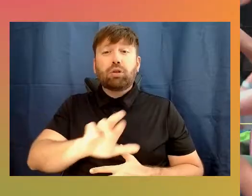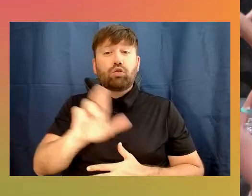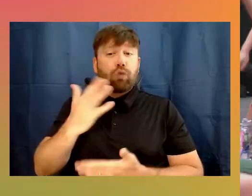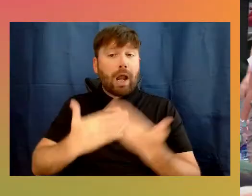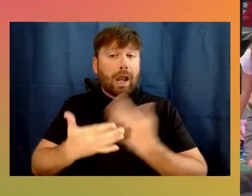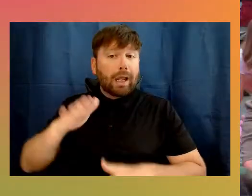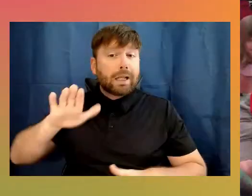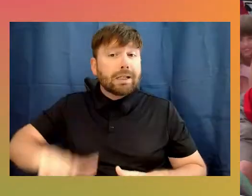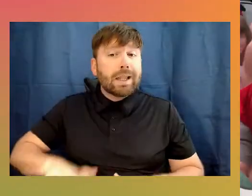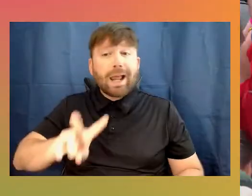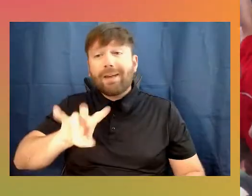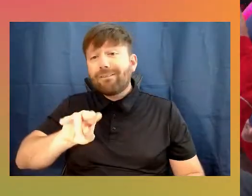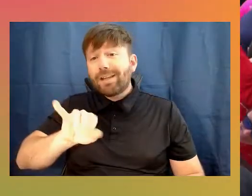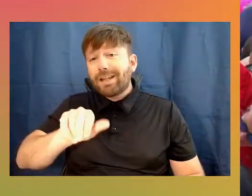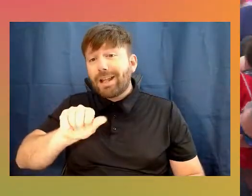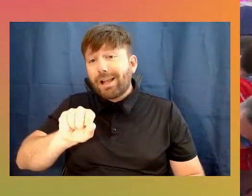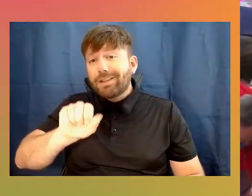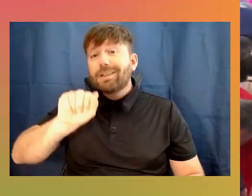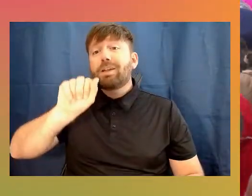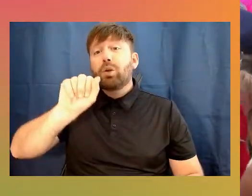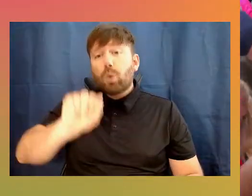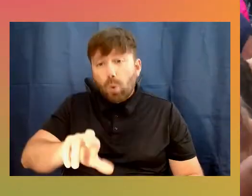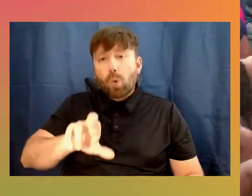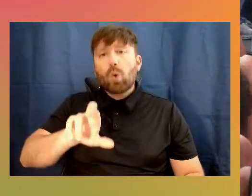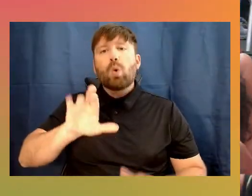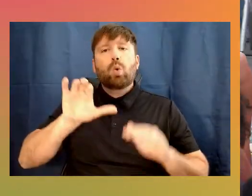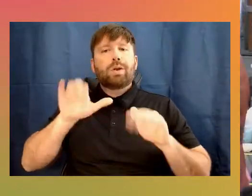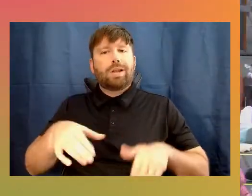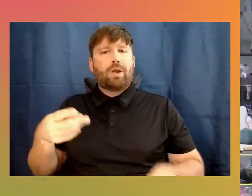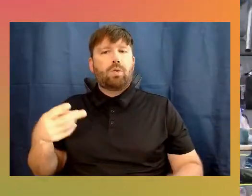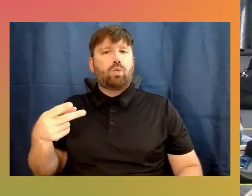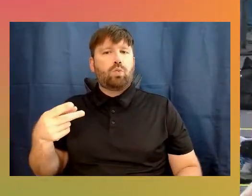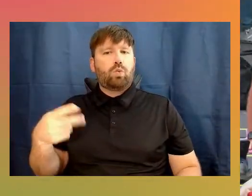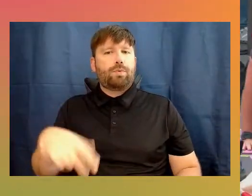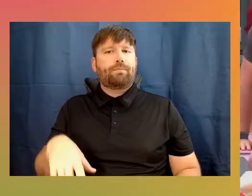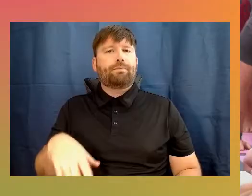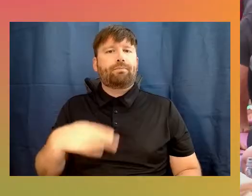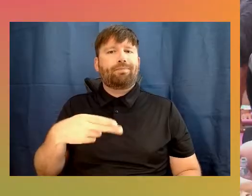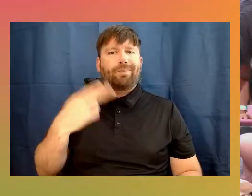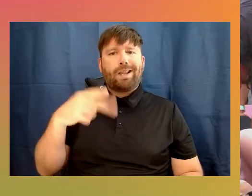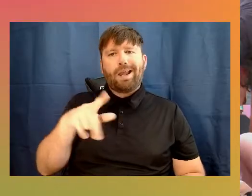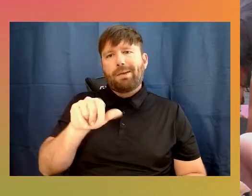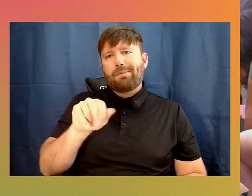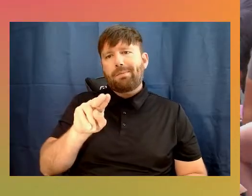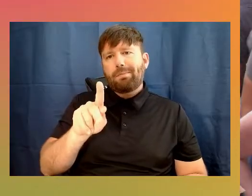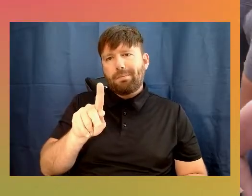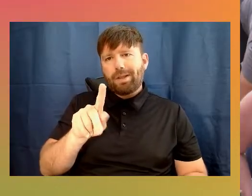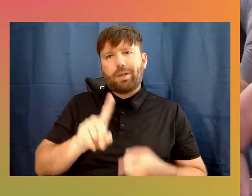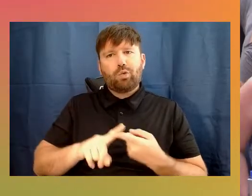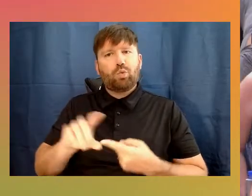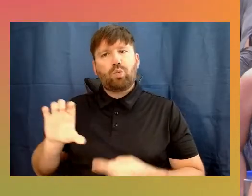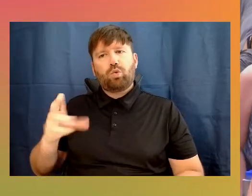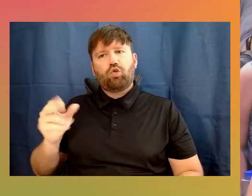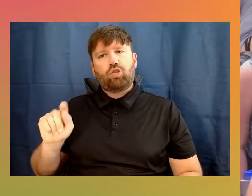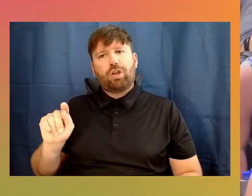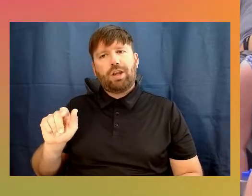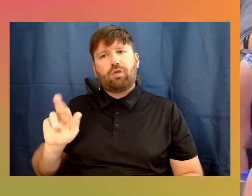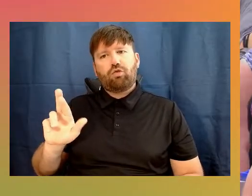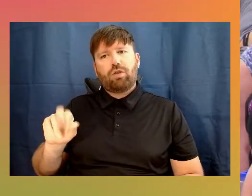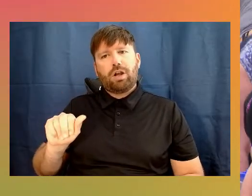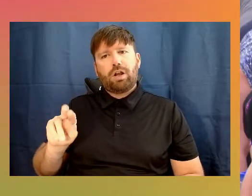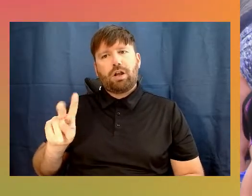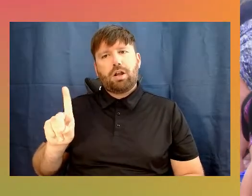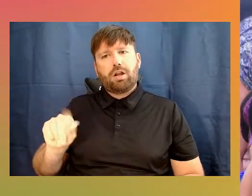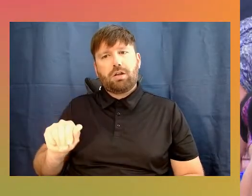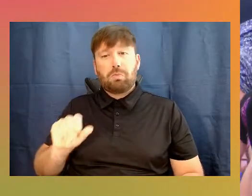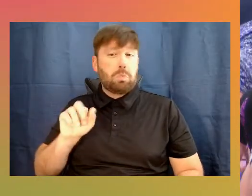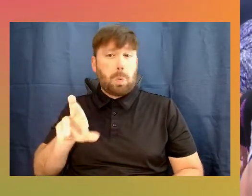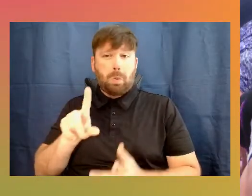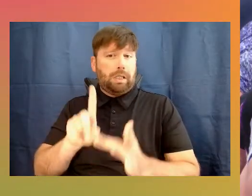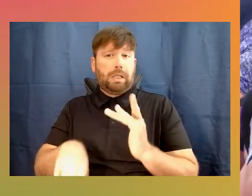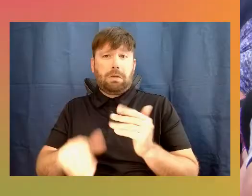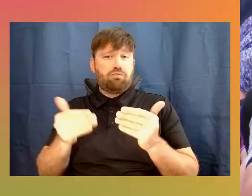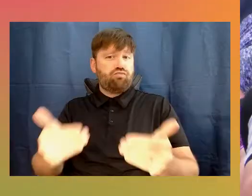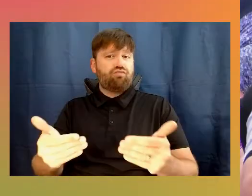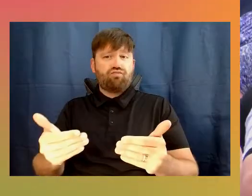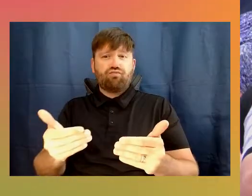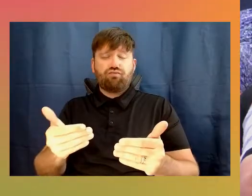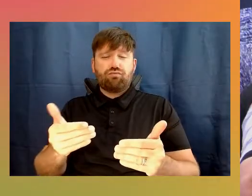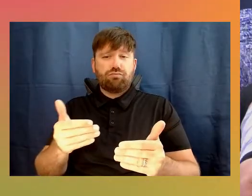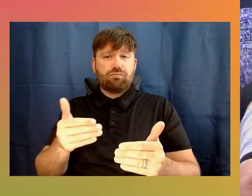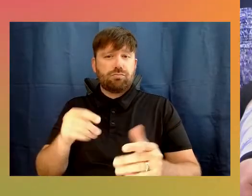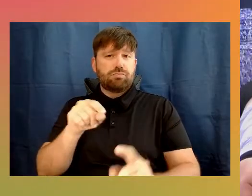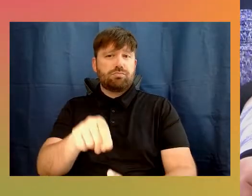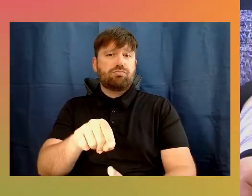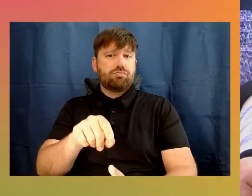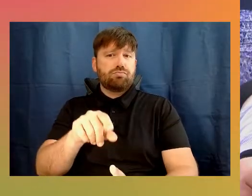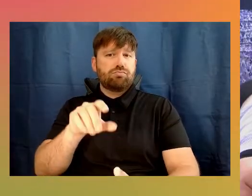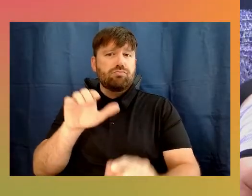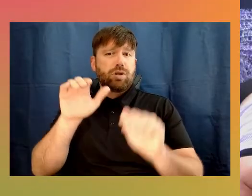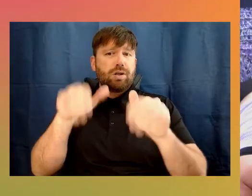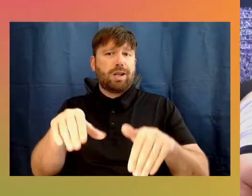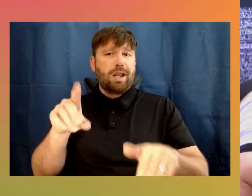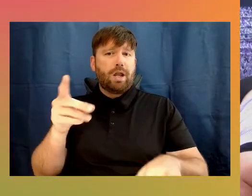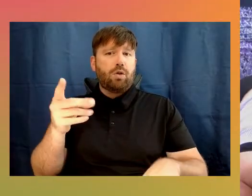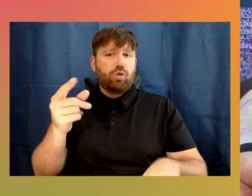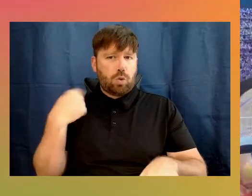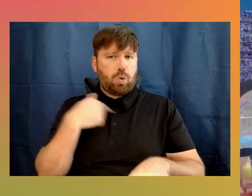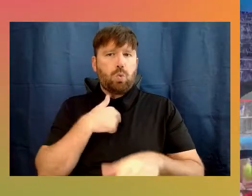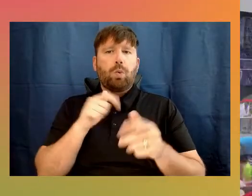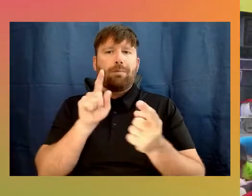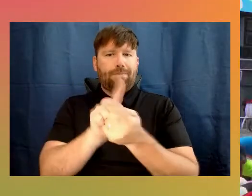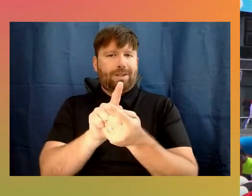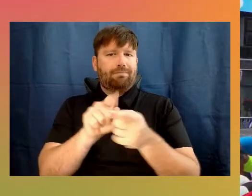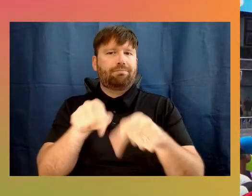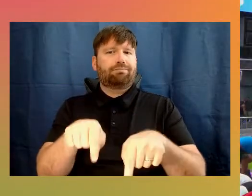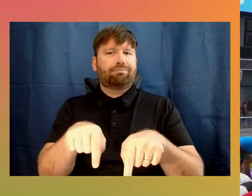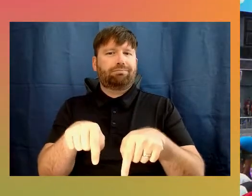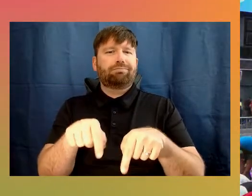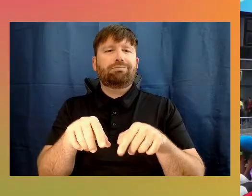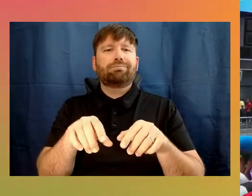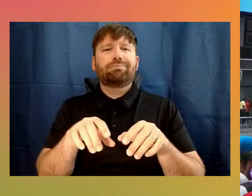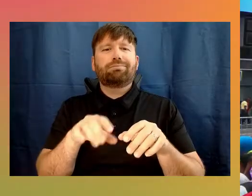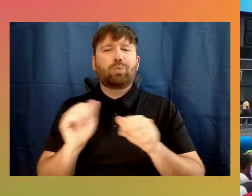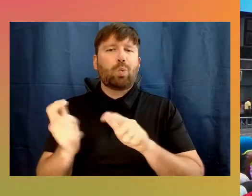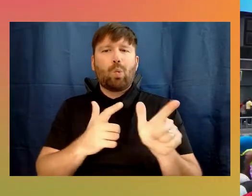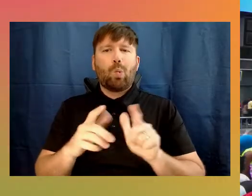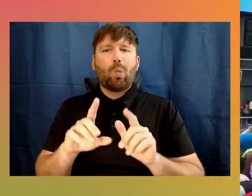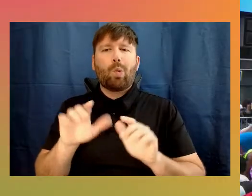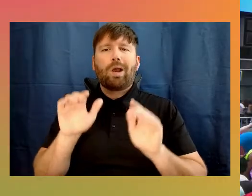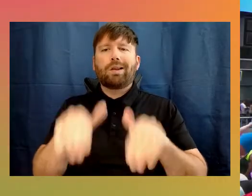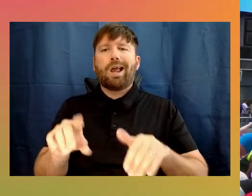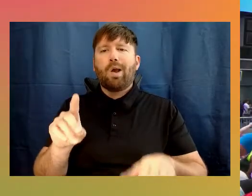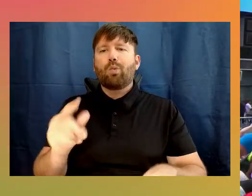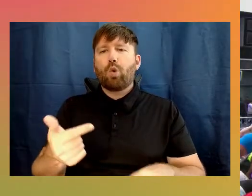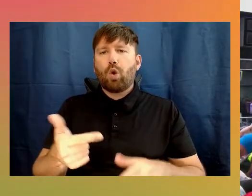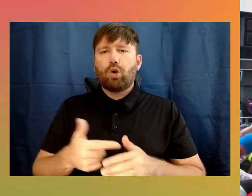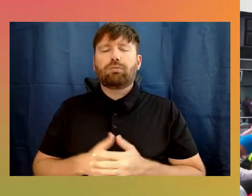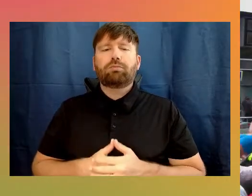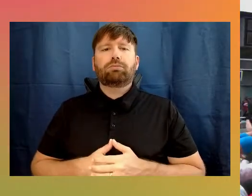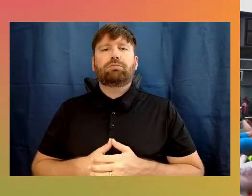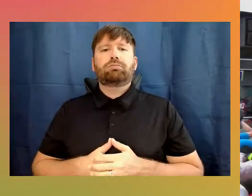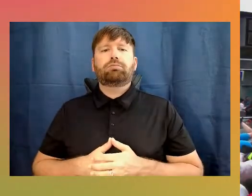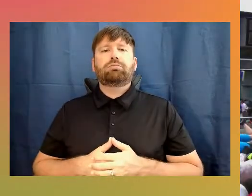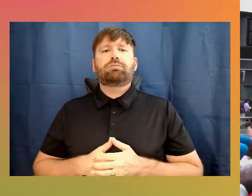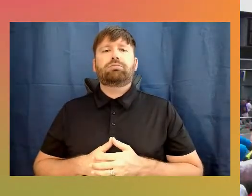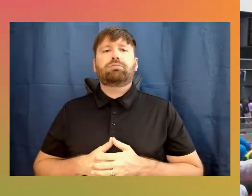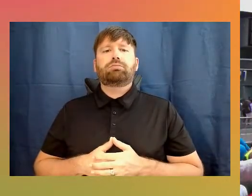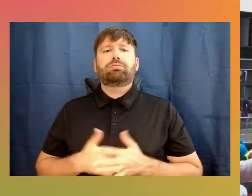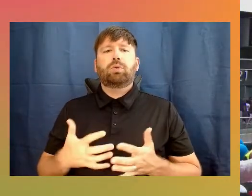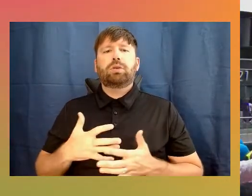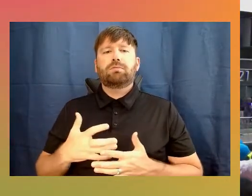TAKE A BREATH IN HERE.